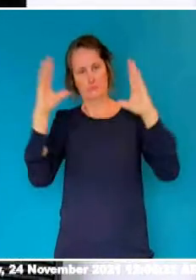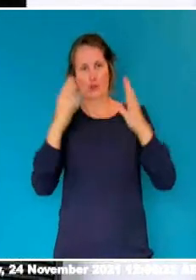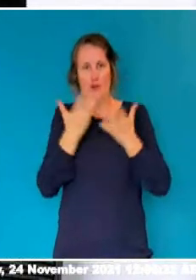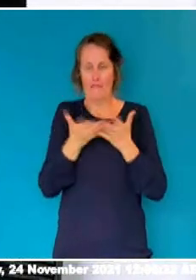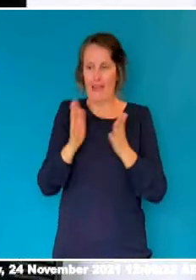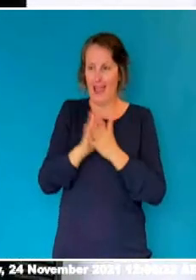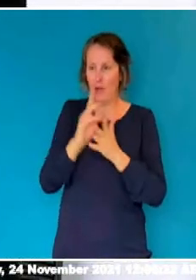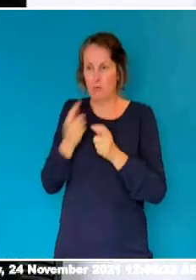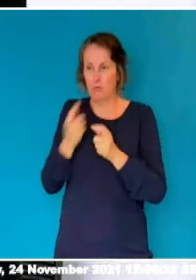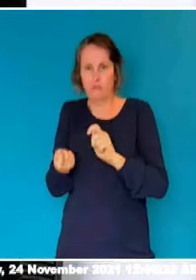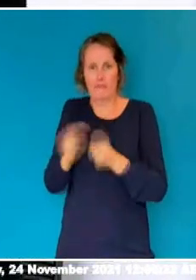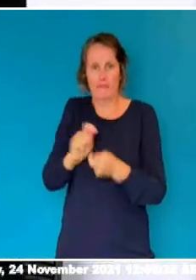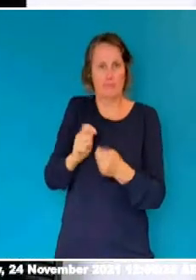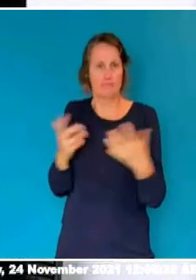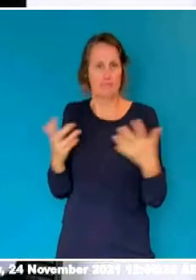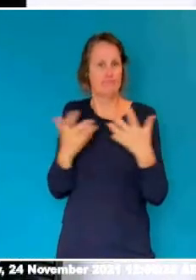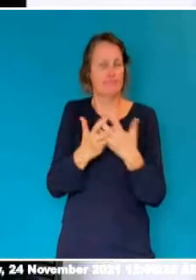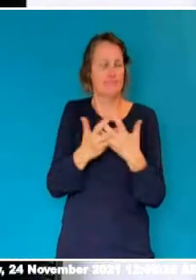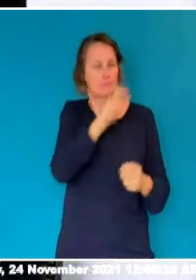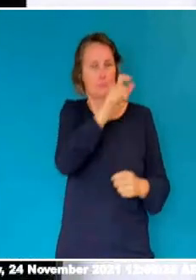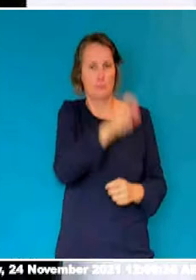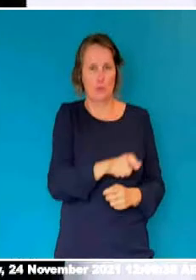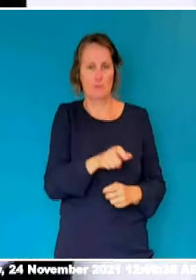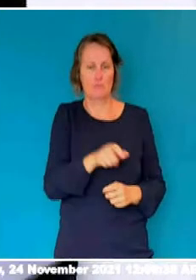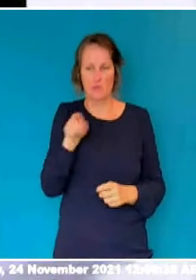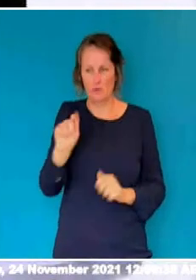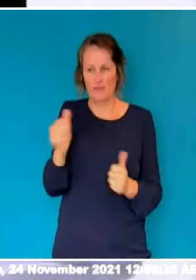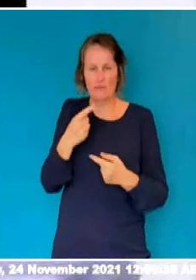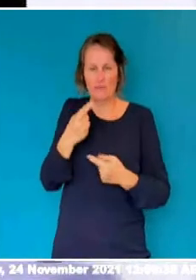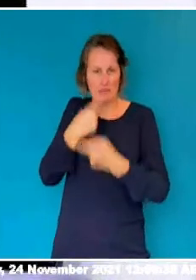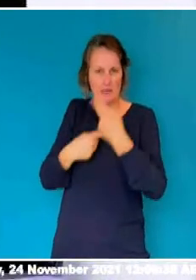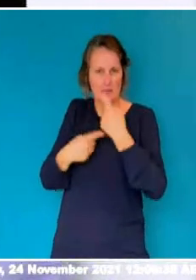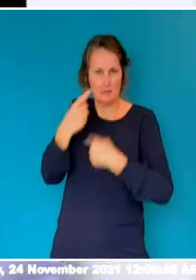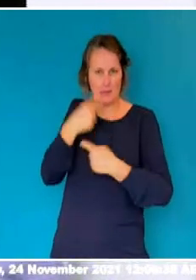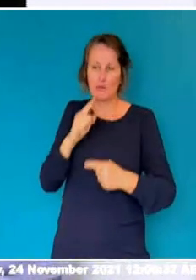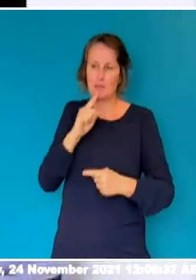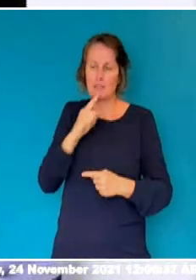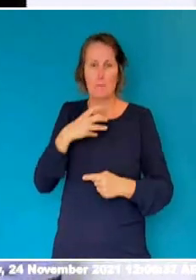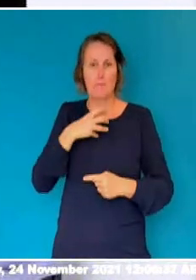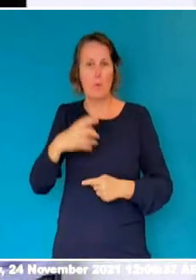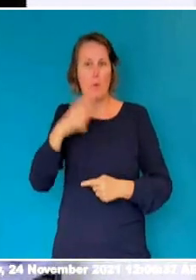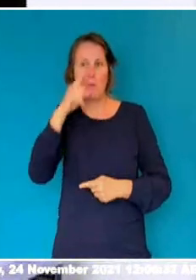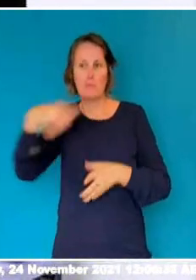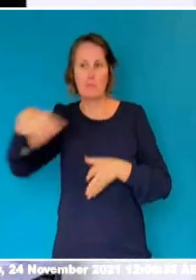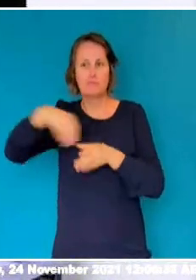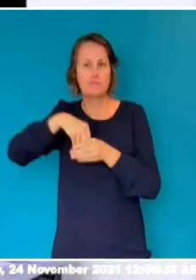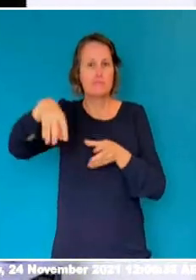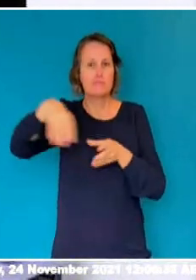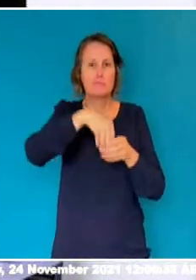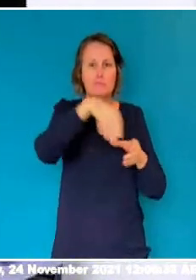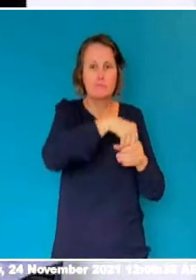As you've just explained, it's about broader participation in the workplace? Yes.